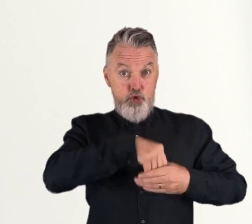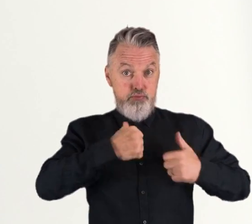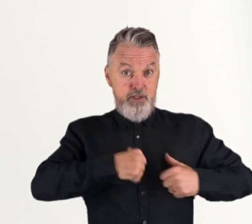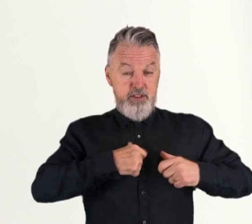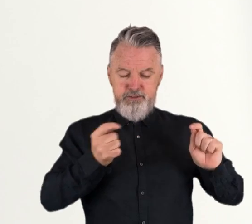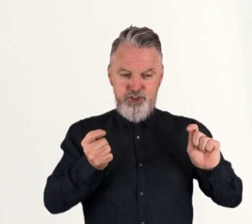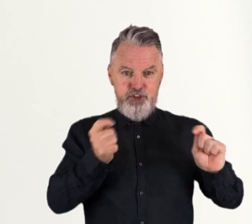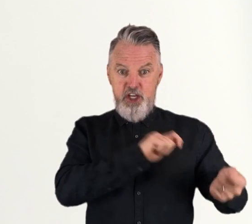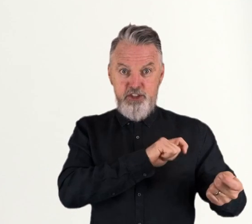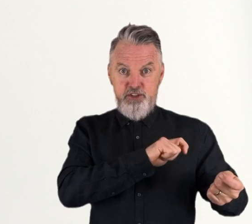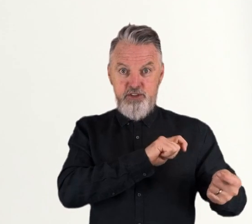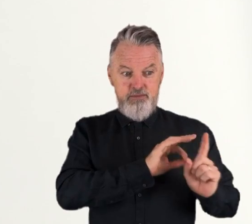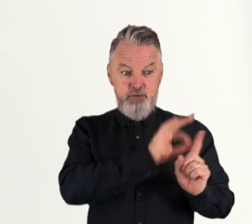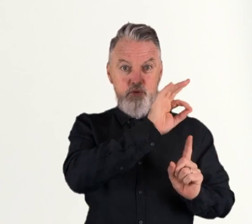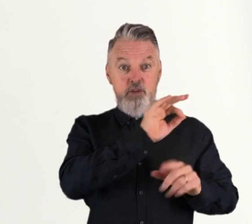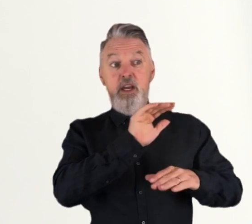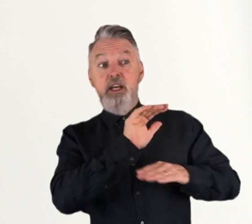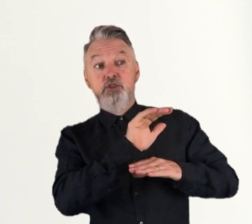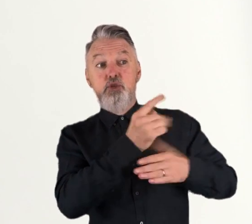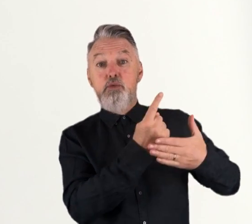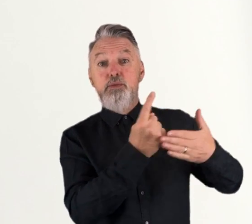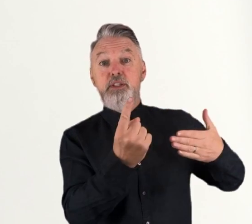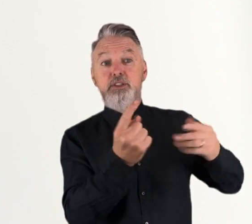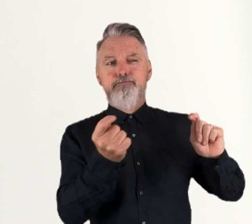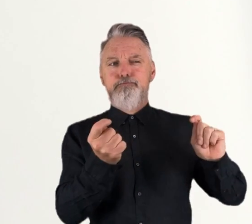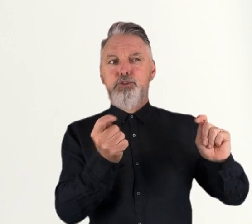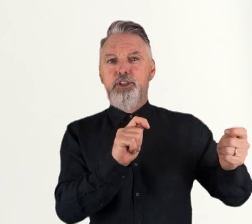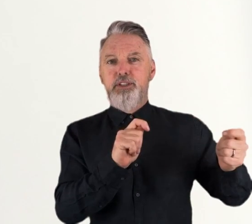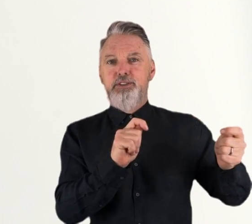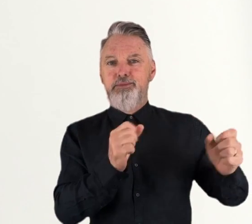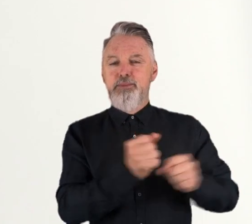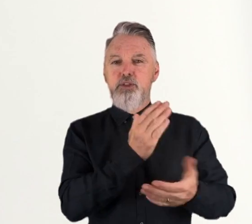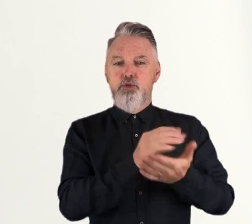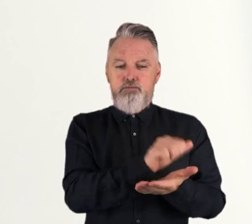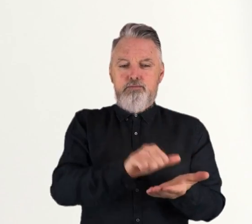and what external representation looks like in the media and advertising space.